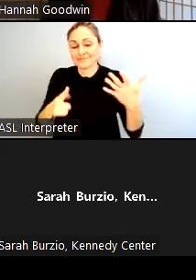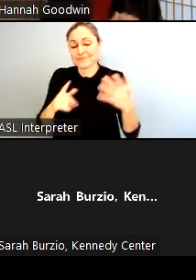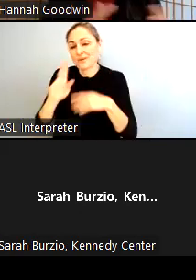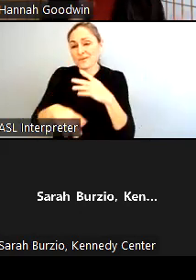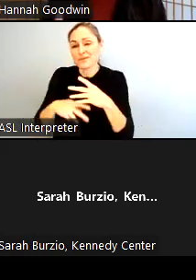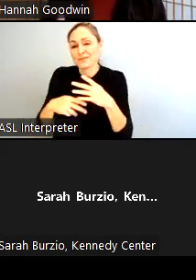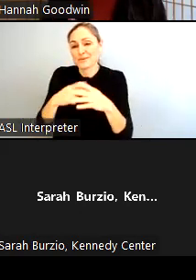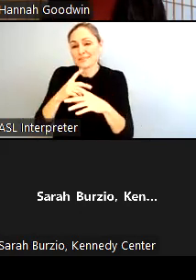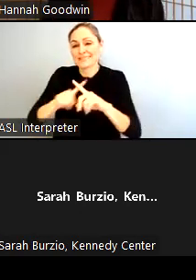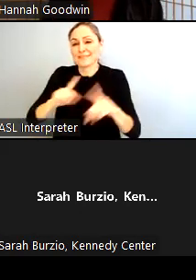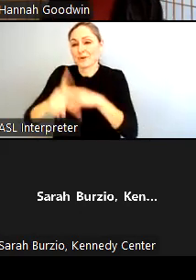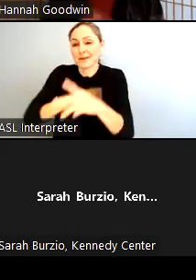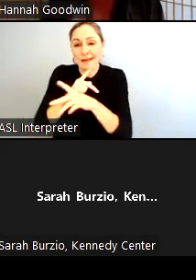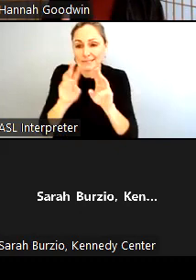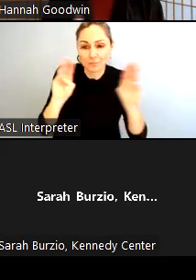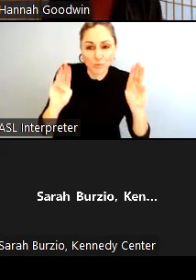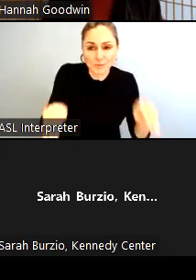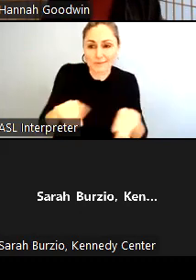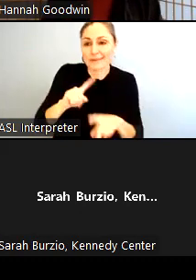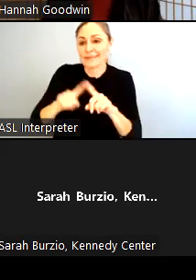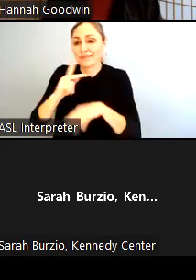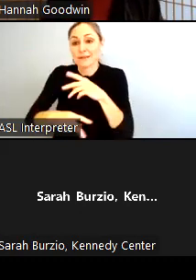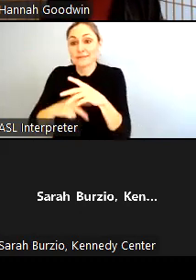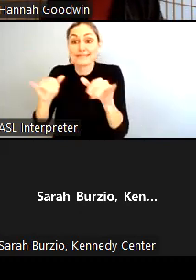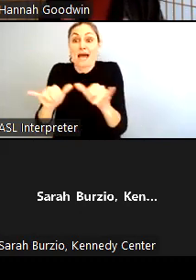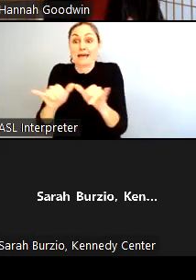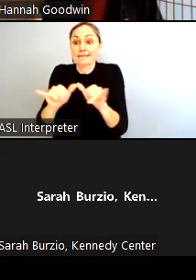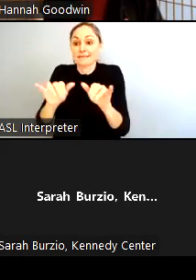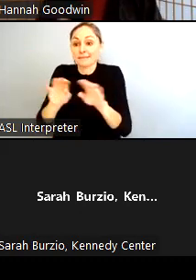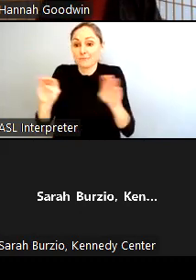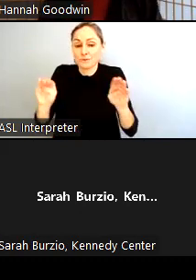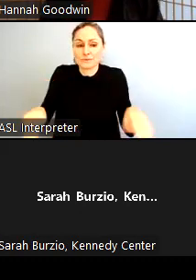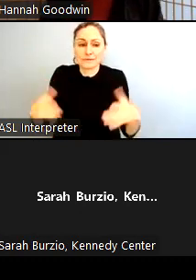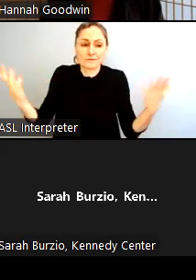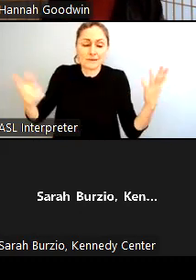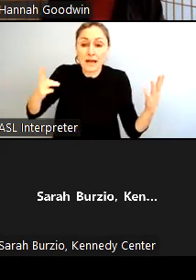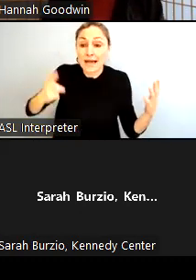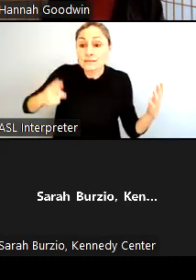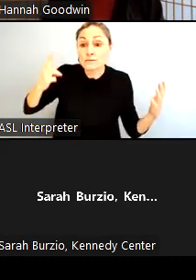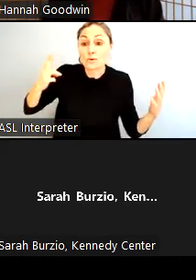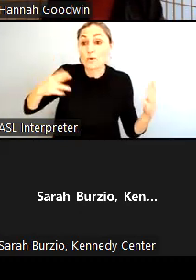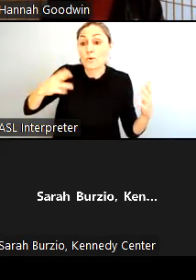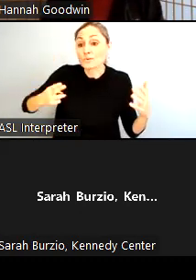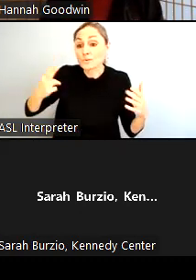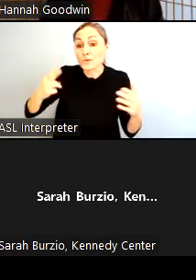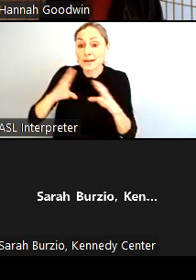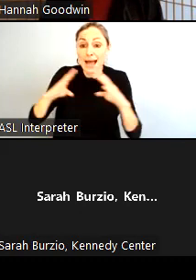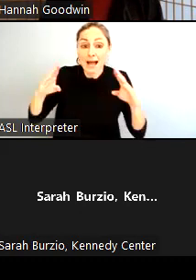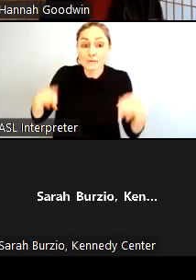different types of museums, different sizes of museums, historic houses. There are venues that have both